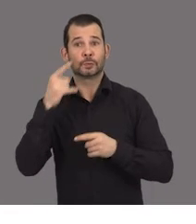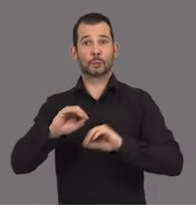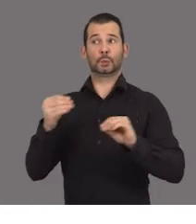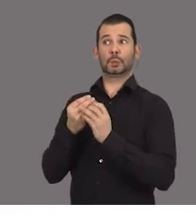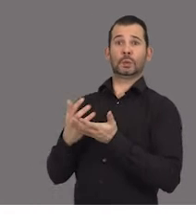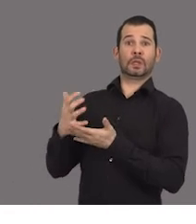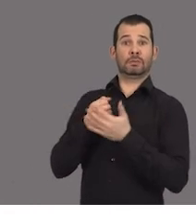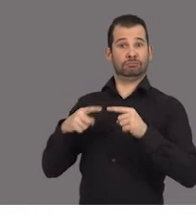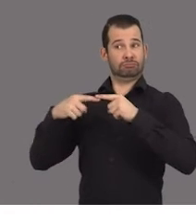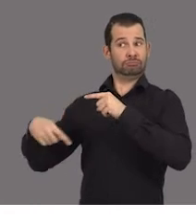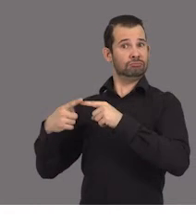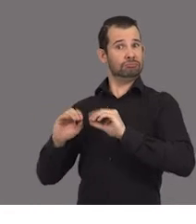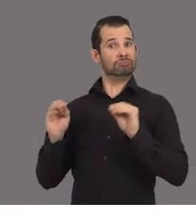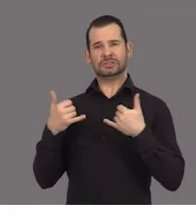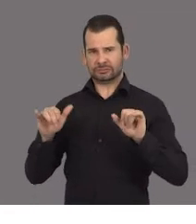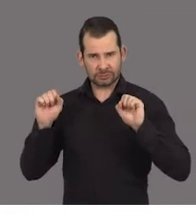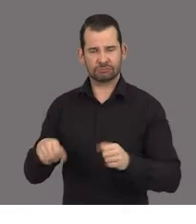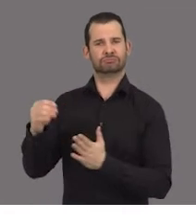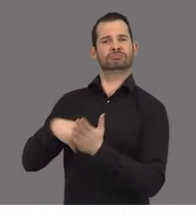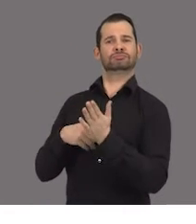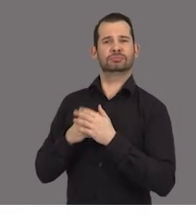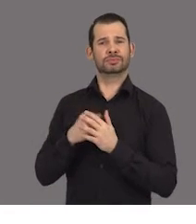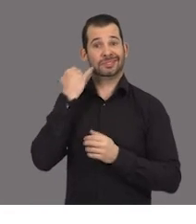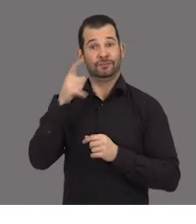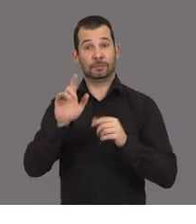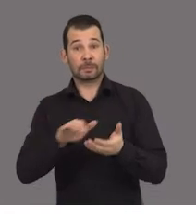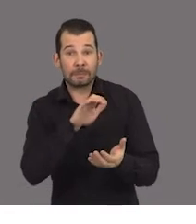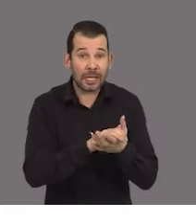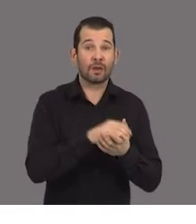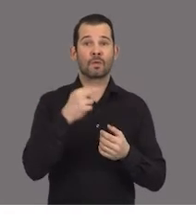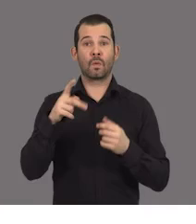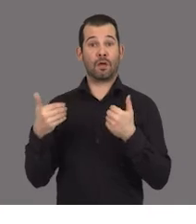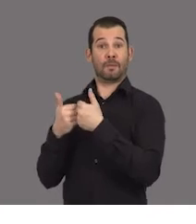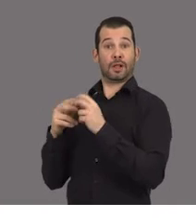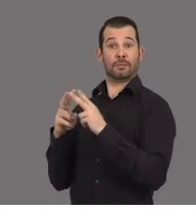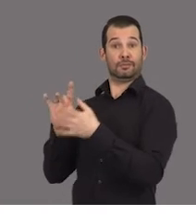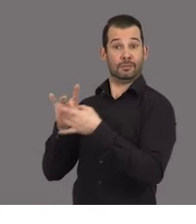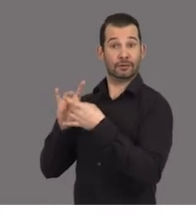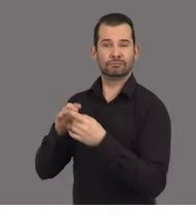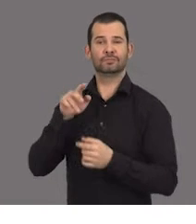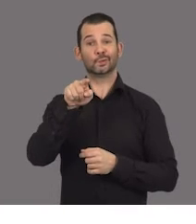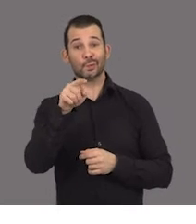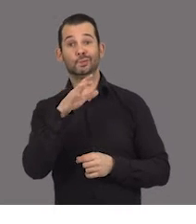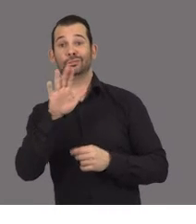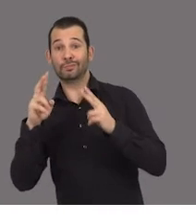If you are married or in a common-law relationship, your partner must file their taxes every year.